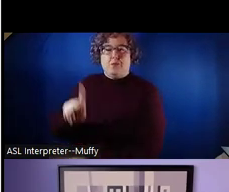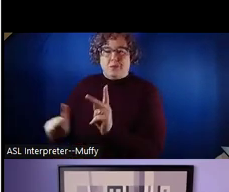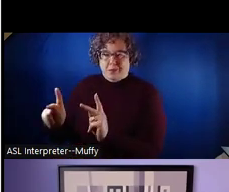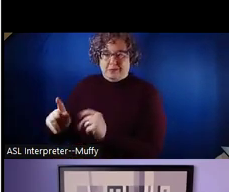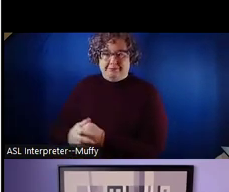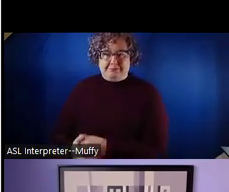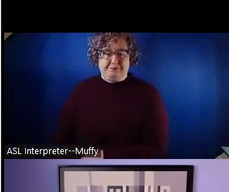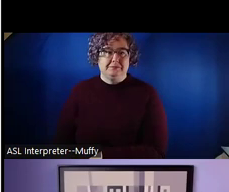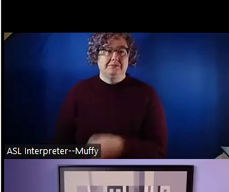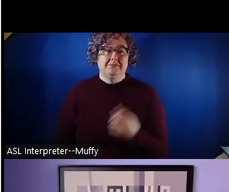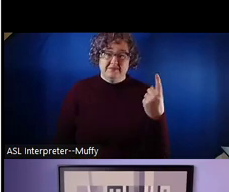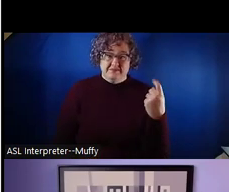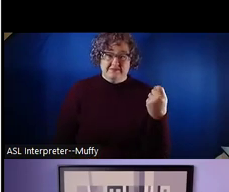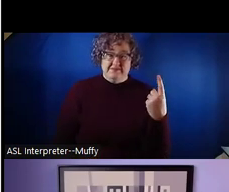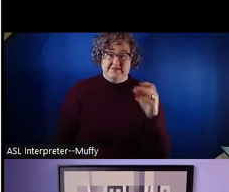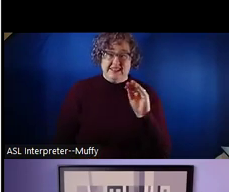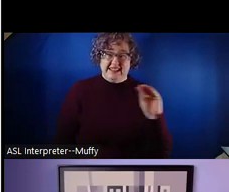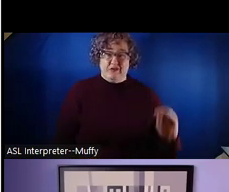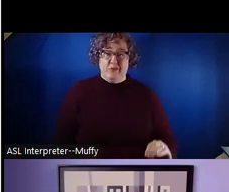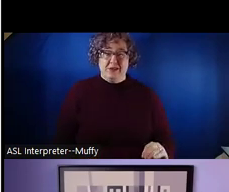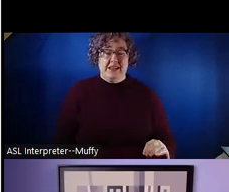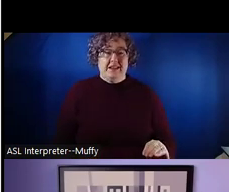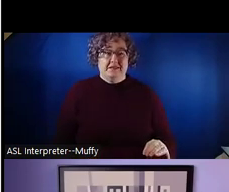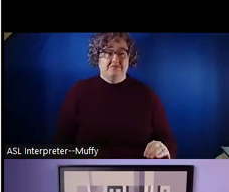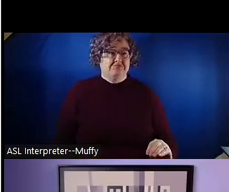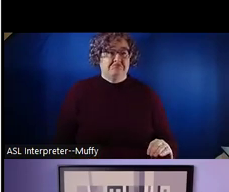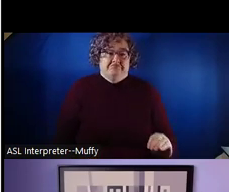About 11% of participants had no preference,